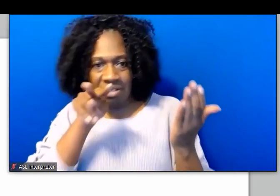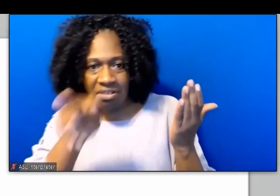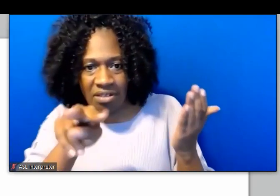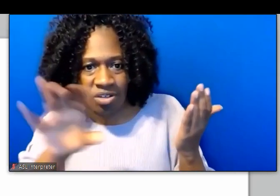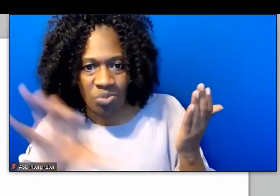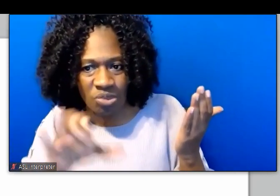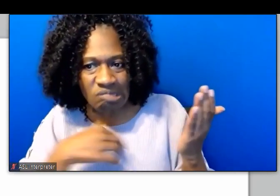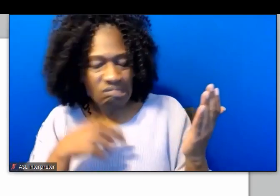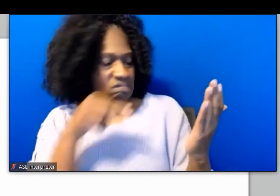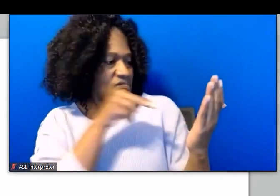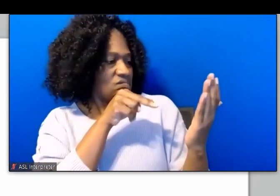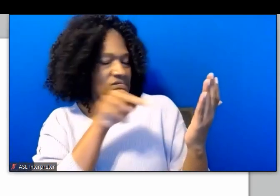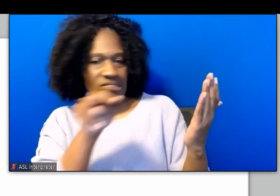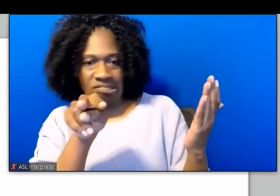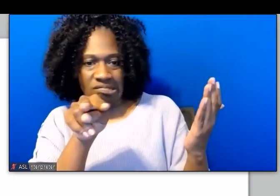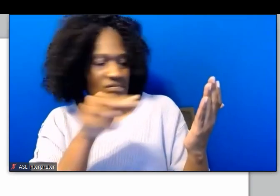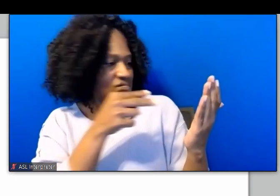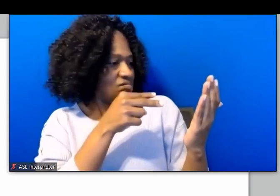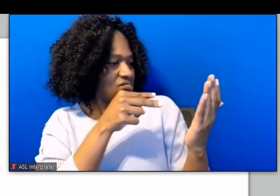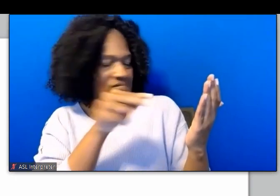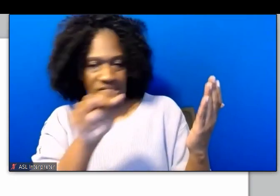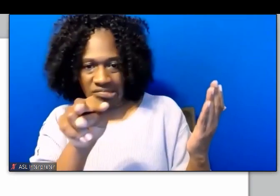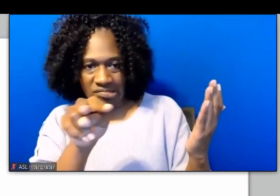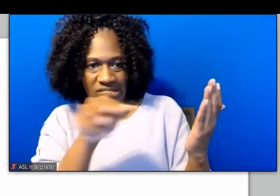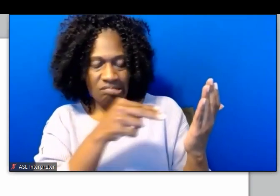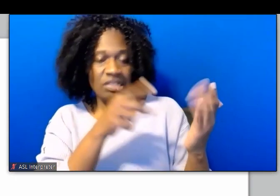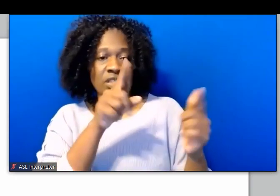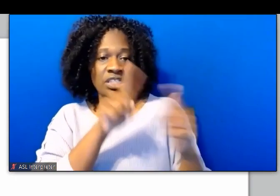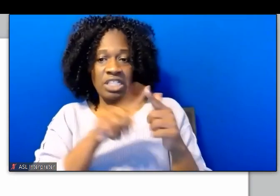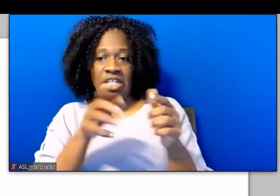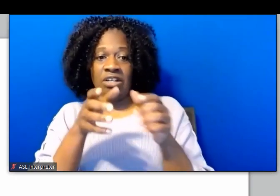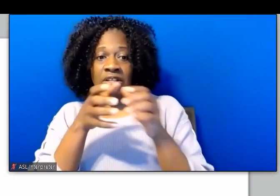to use that to caption until the captioner could connect.